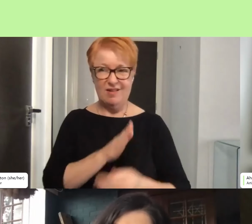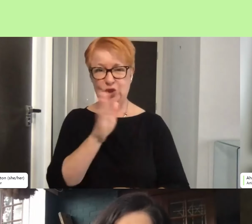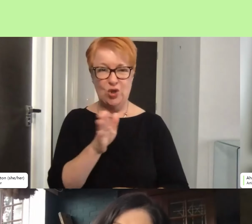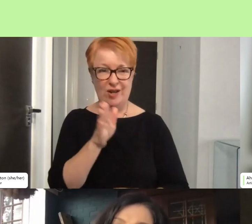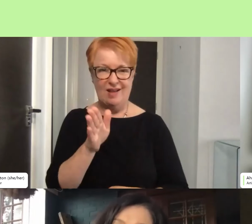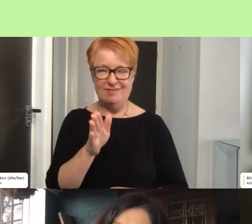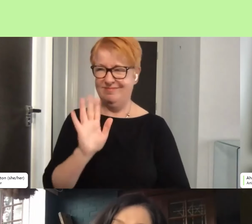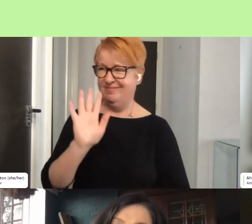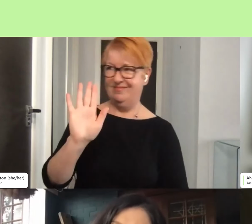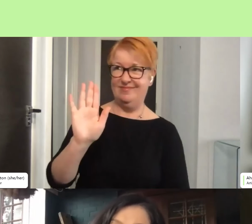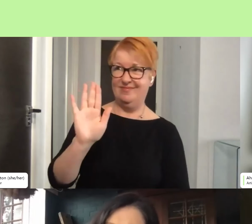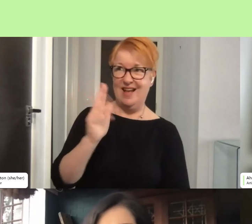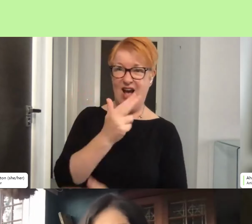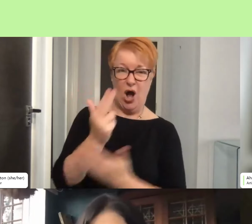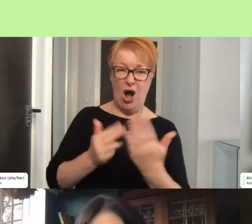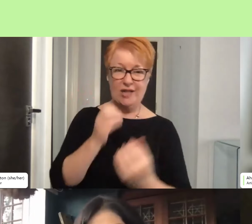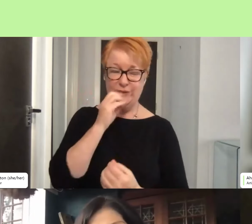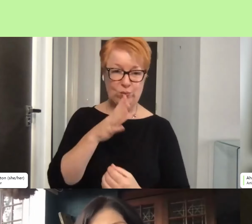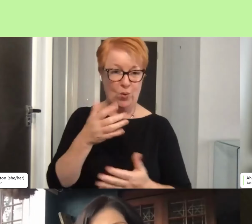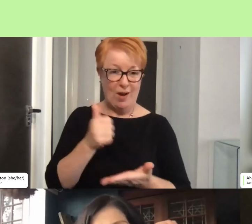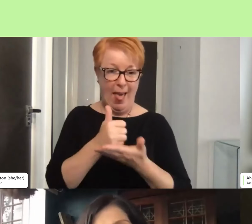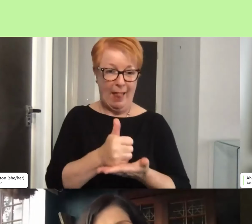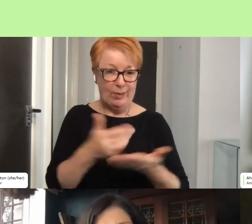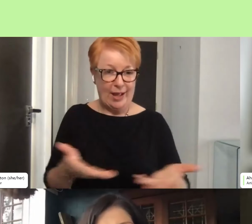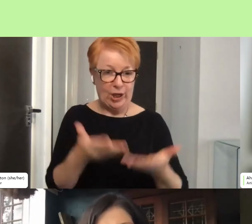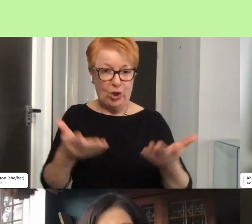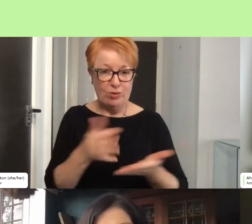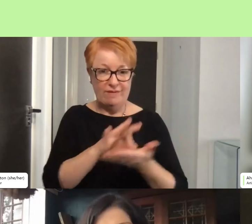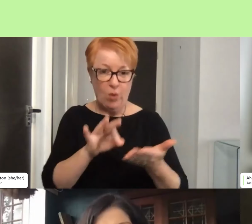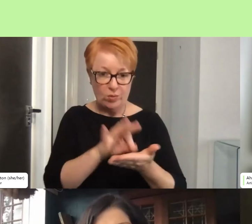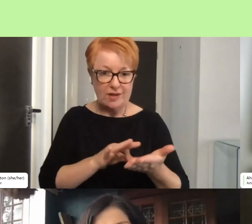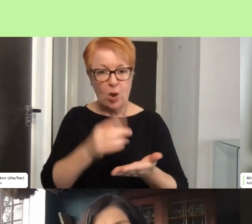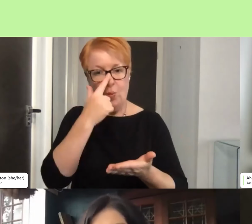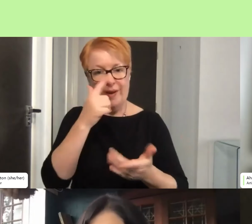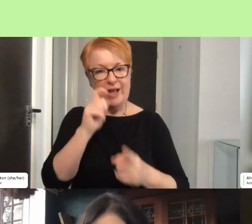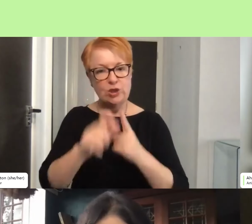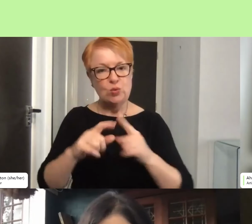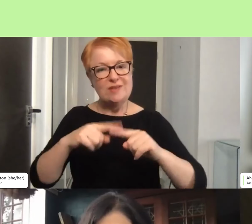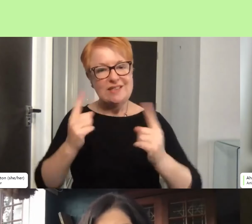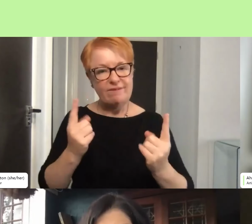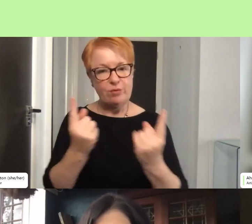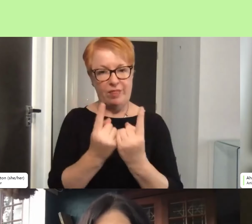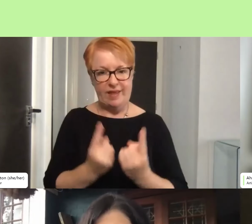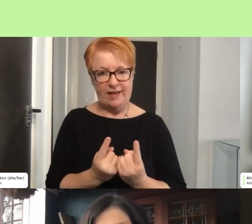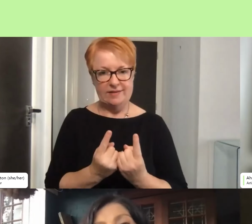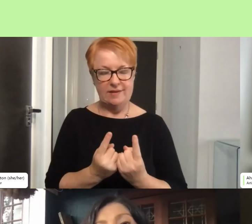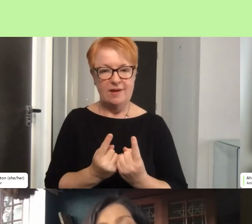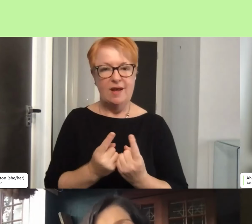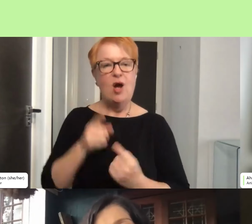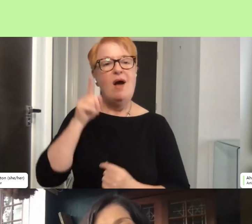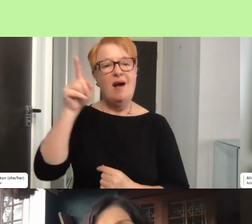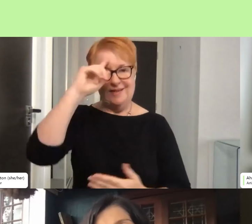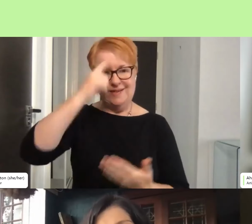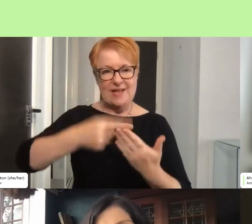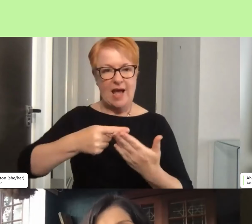So, in the end, we said it's in those architectural neighbourhoods from the 60s because they are in a space of renovation.